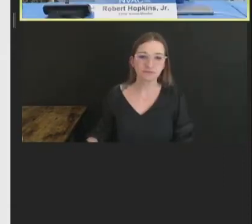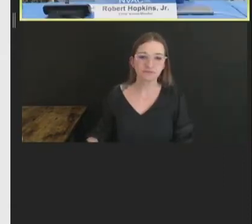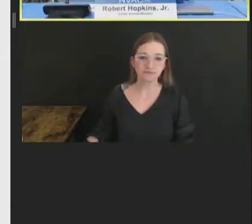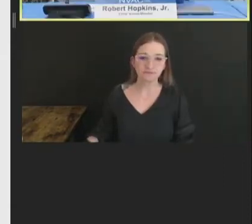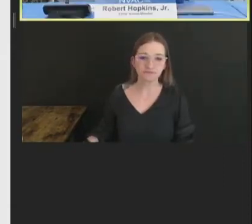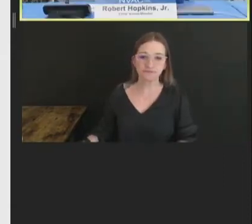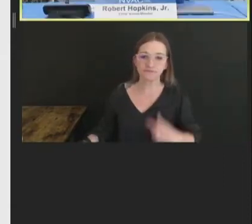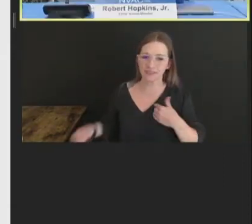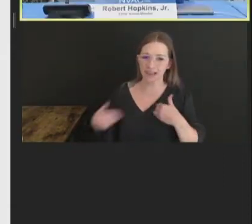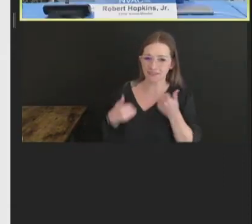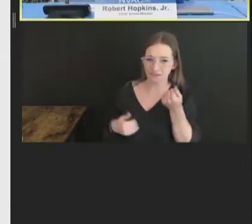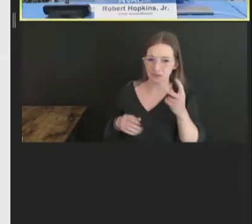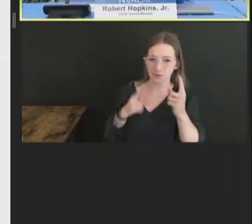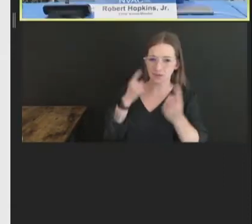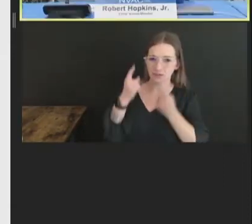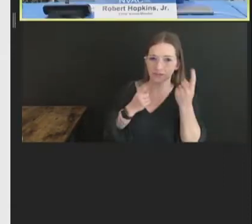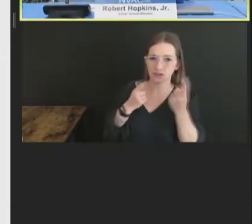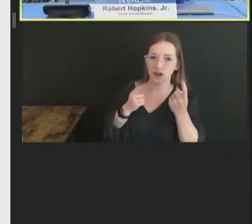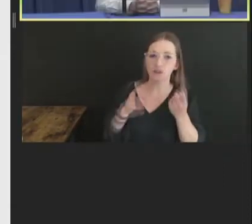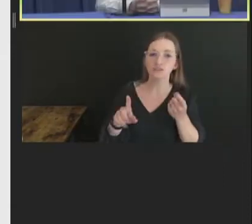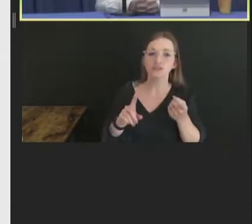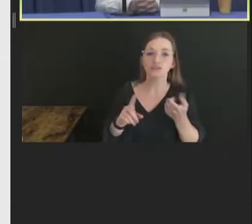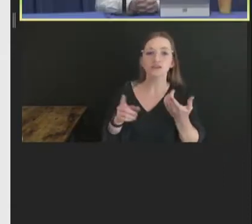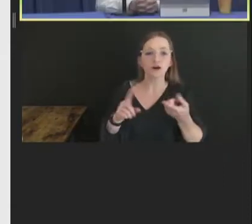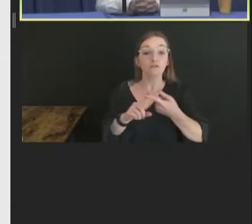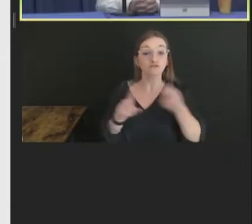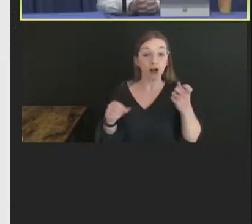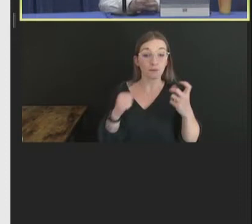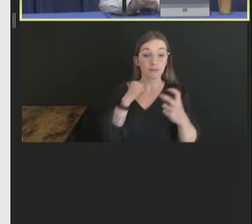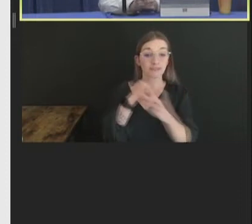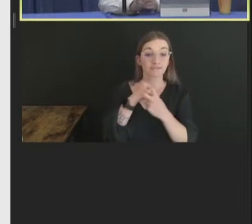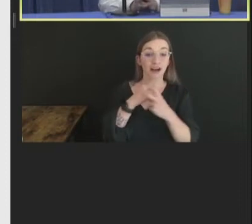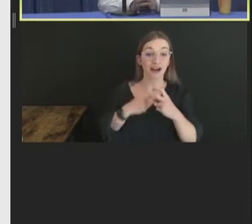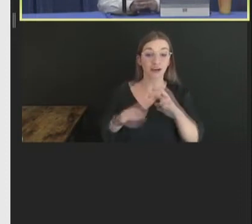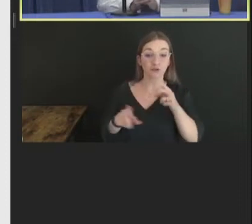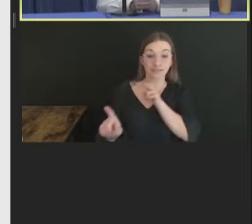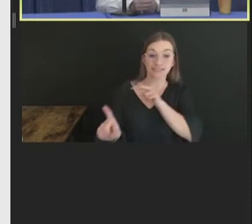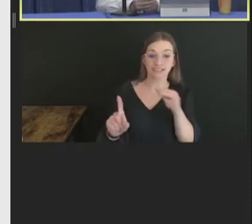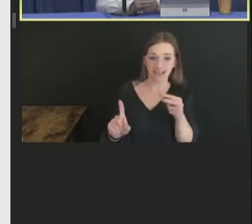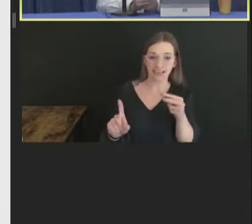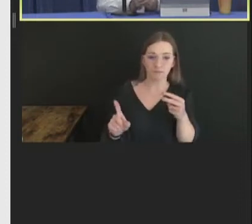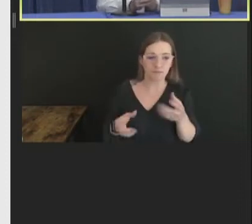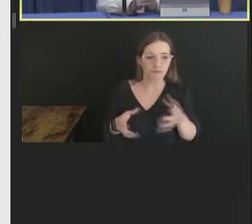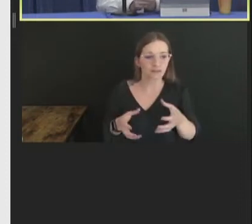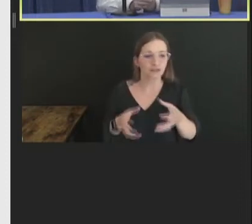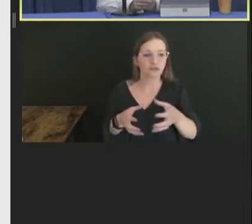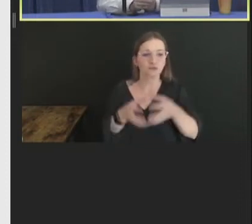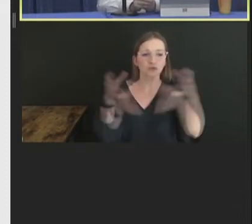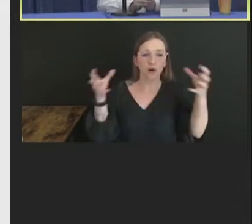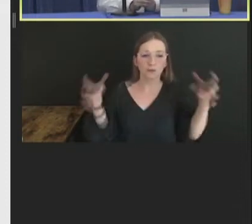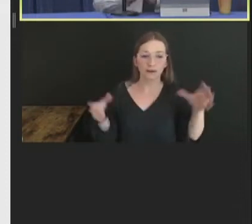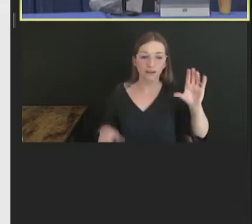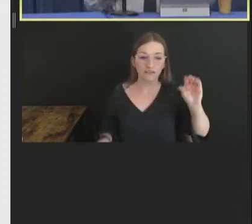Robert Parker: I can -- from the virus side of it, I think there's been an amazing amount of convergent evolution, meaning that different